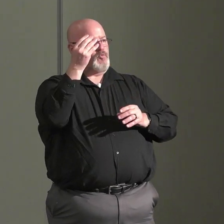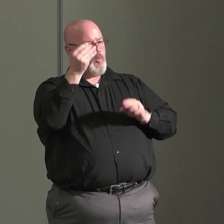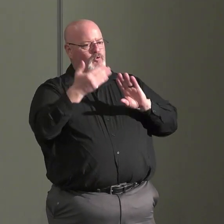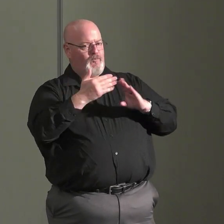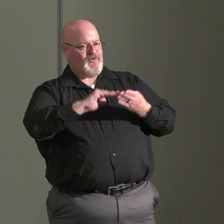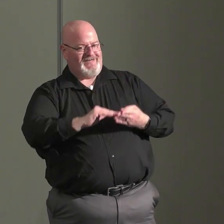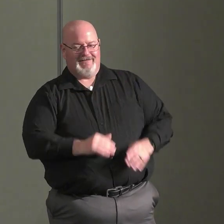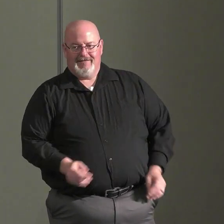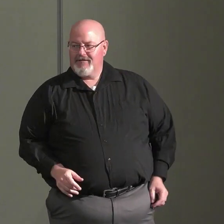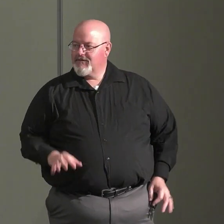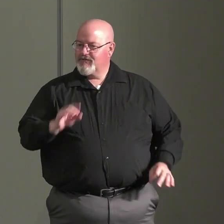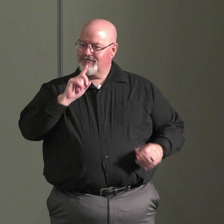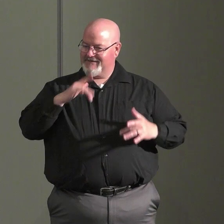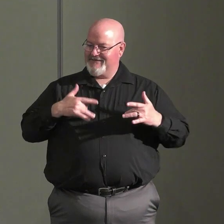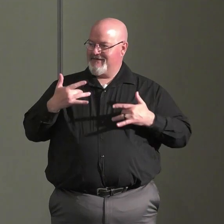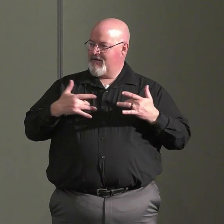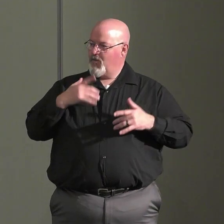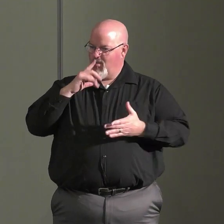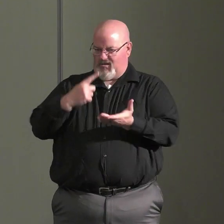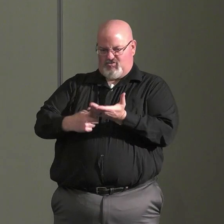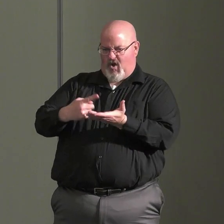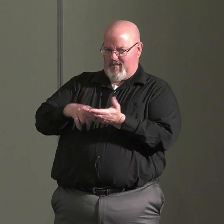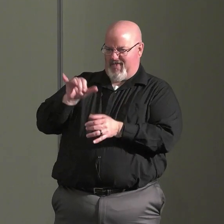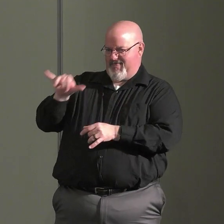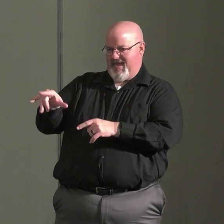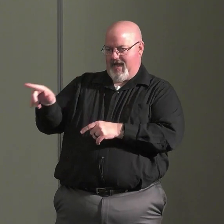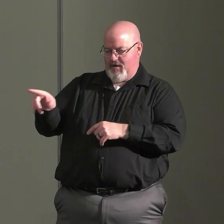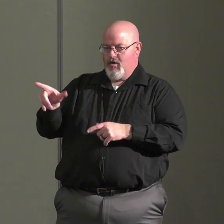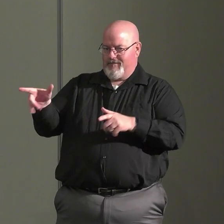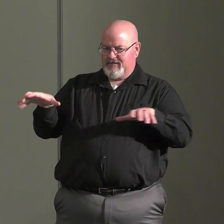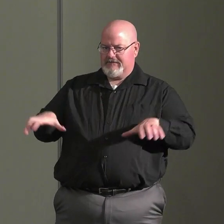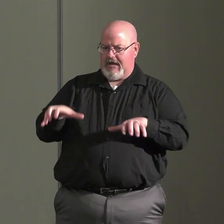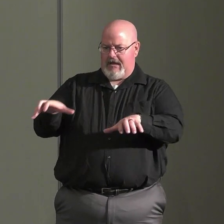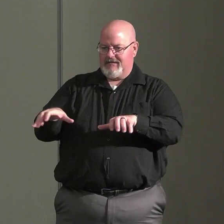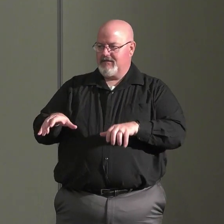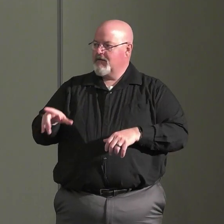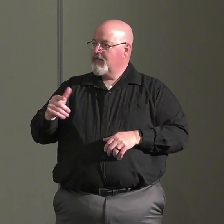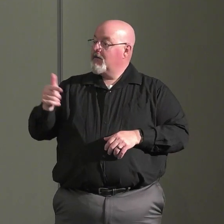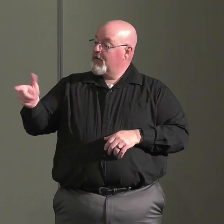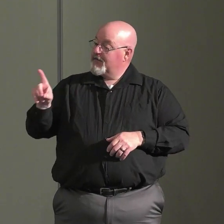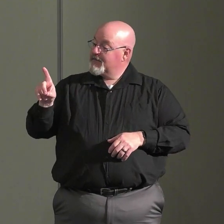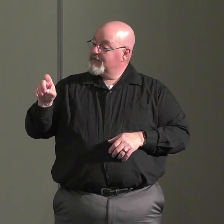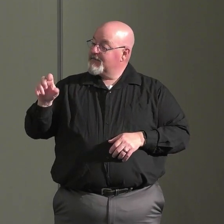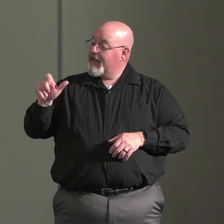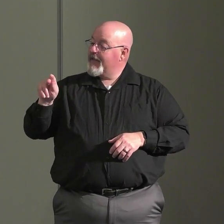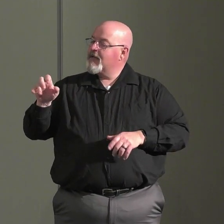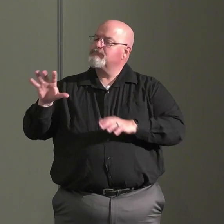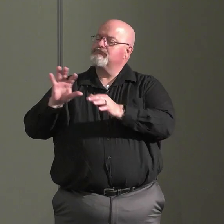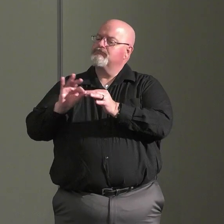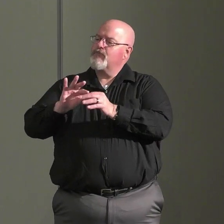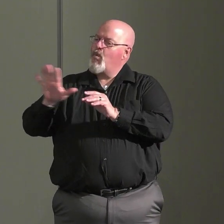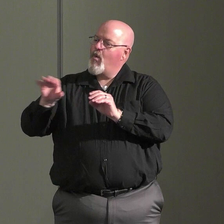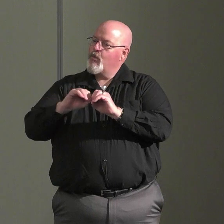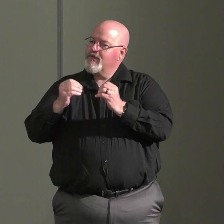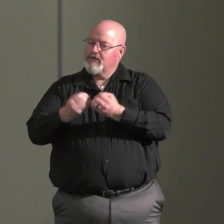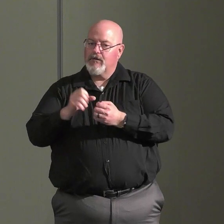A little about your orgs Delaney Shepherd Center.